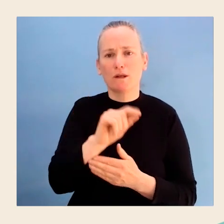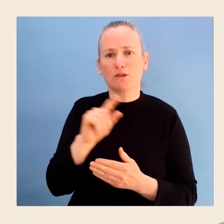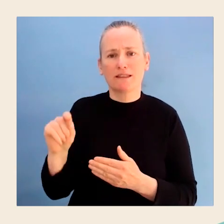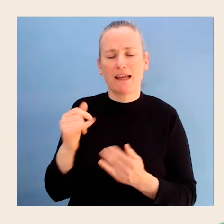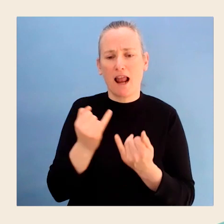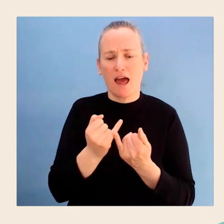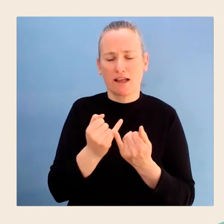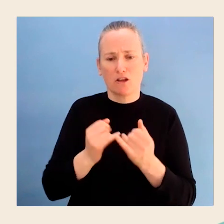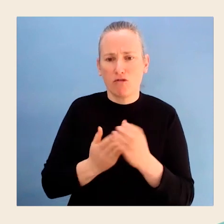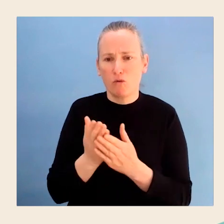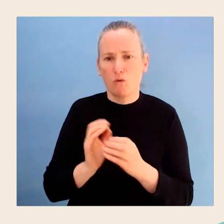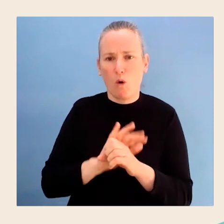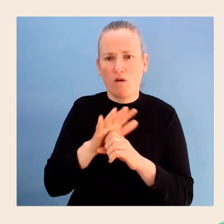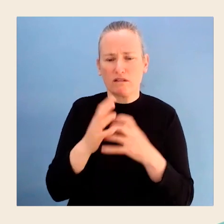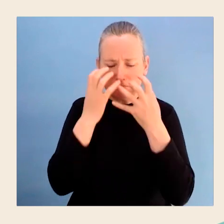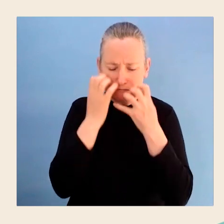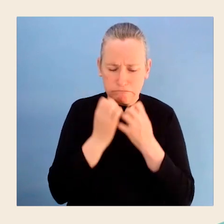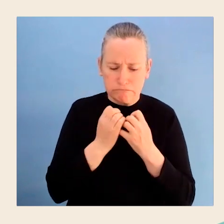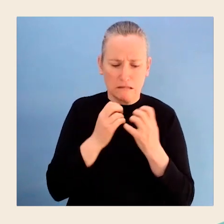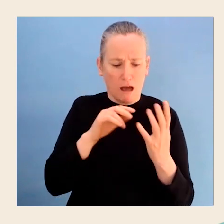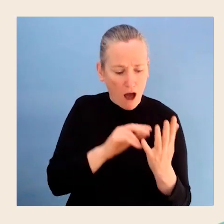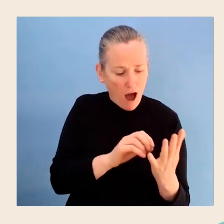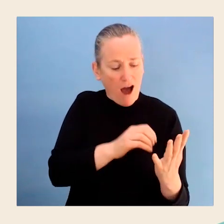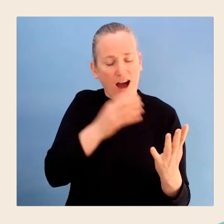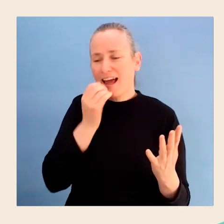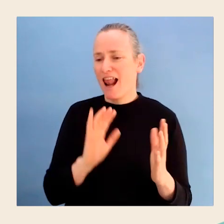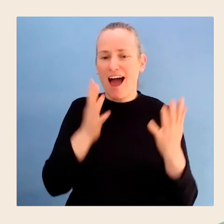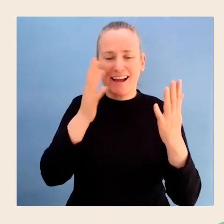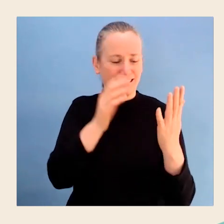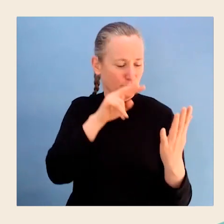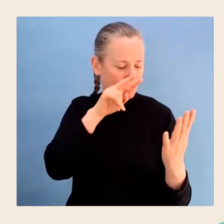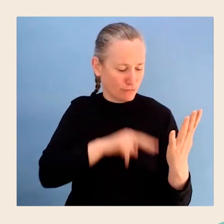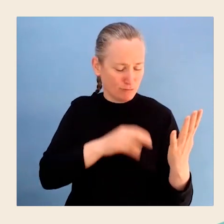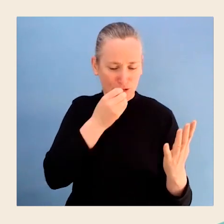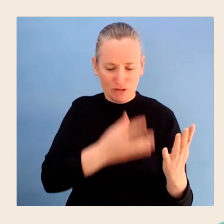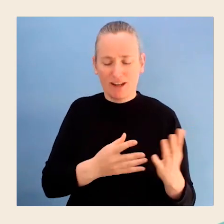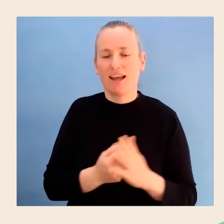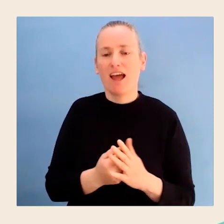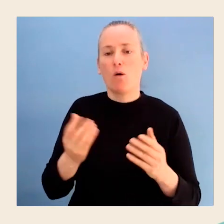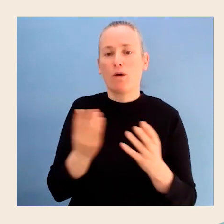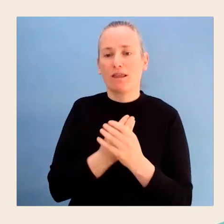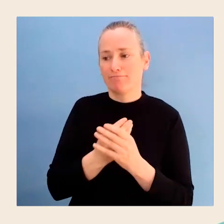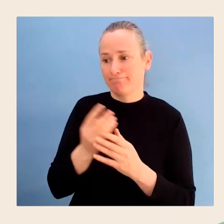like a shining light in the midst of the COVID gloom, and also with Alice Sheppard and Eugene Grant,